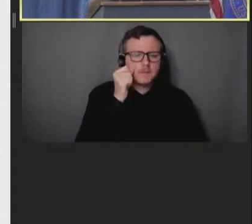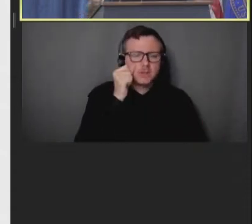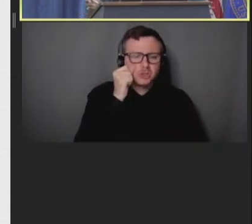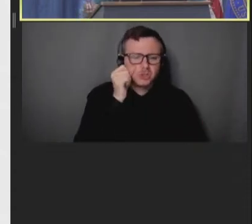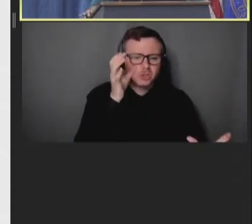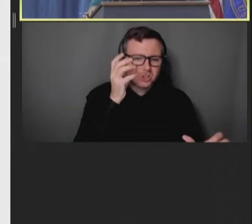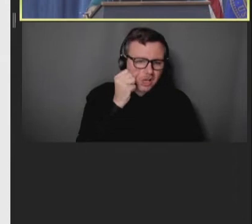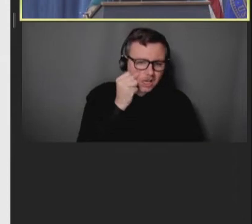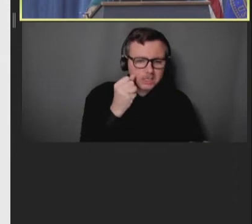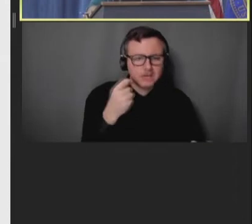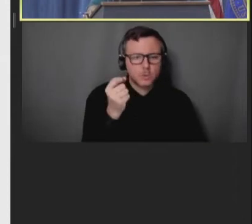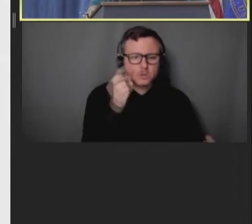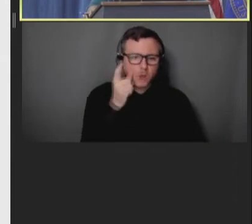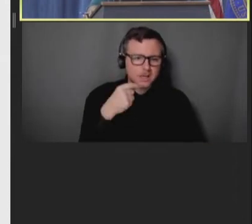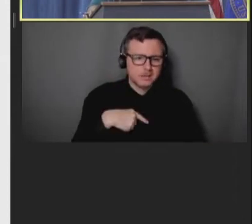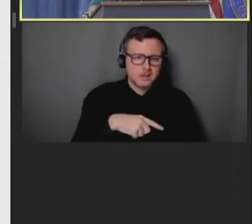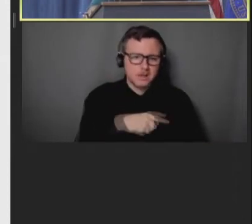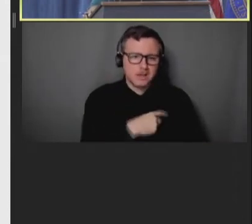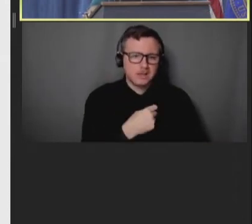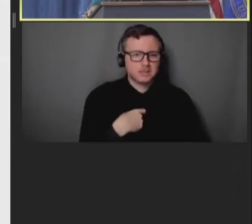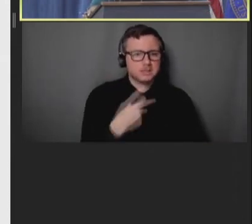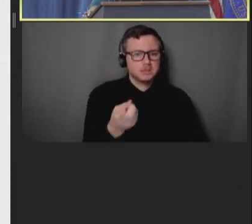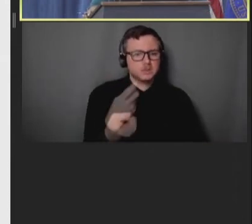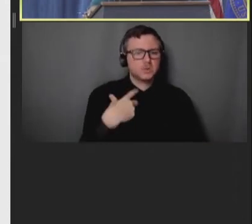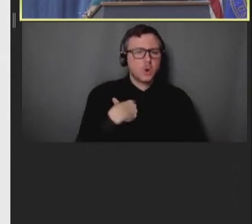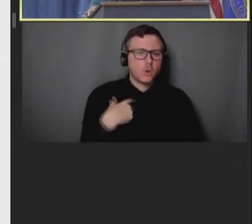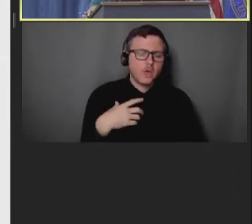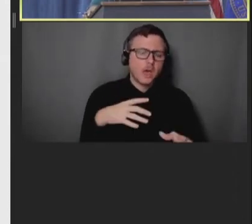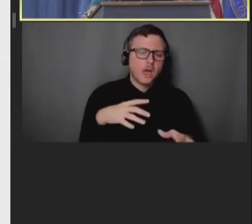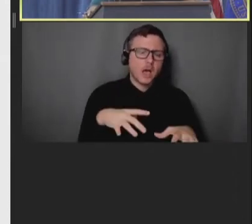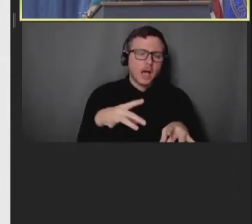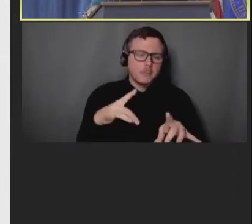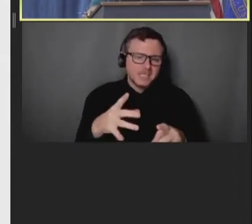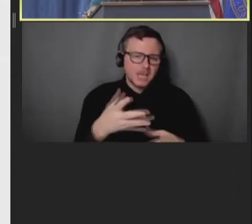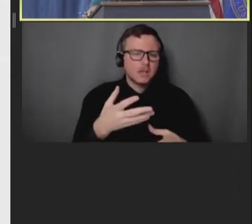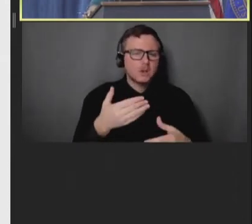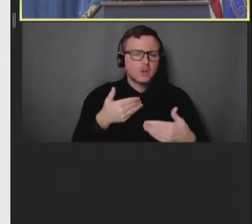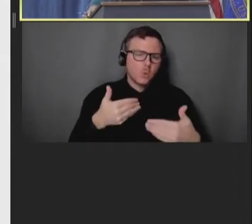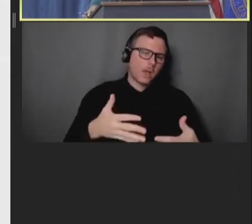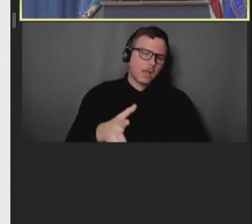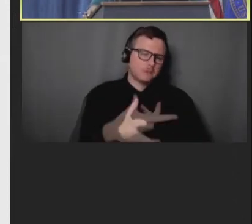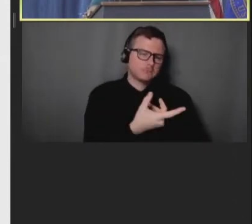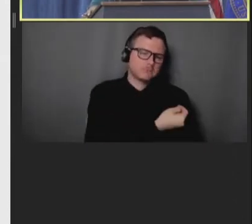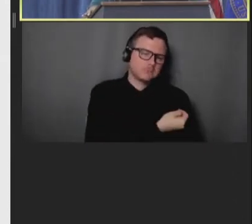surprise to us that uptake may have been a little slow, whether it was from distrust of government